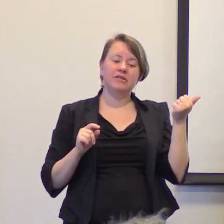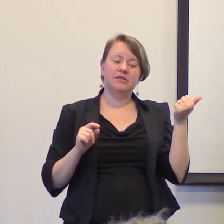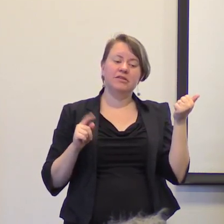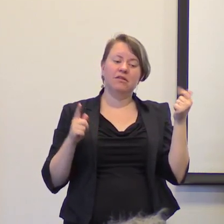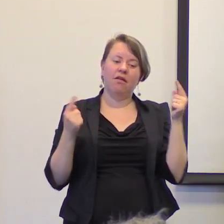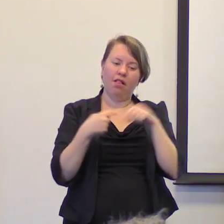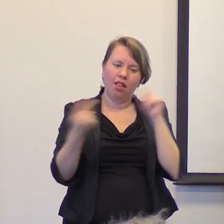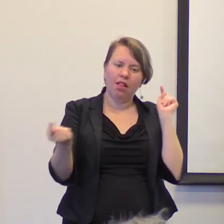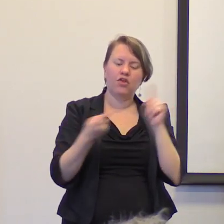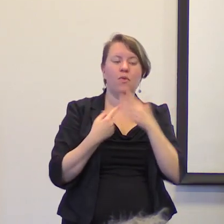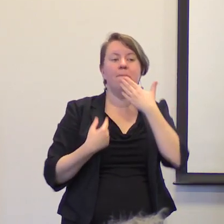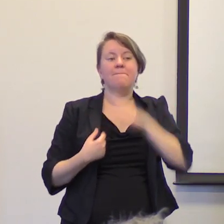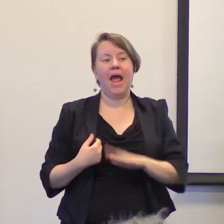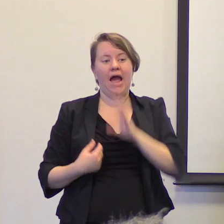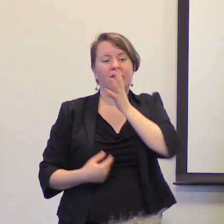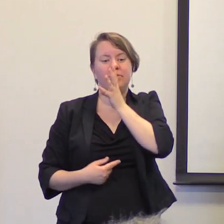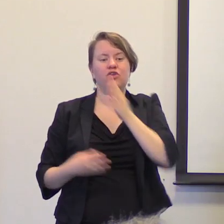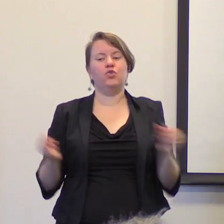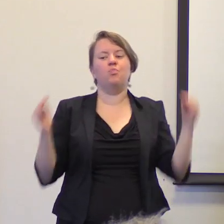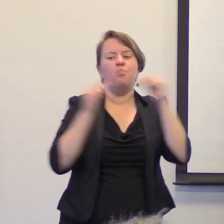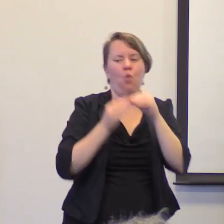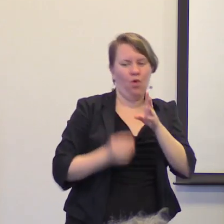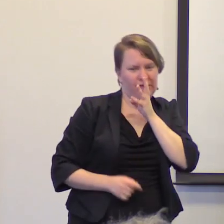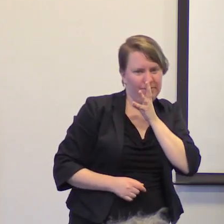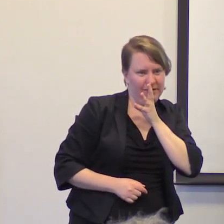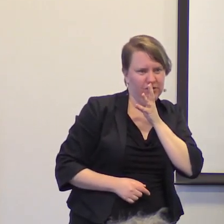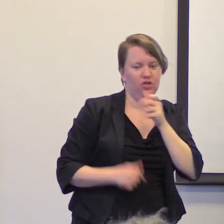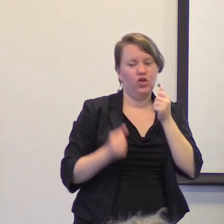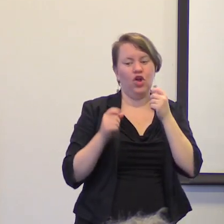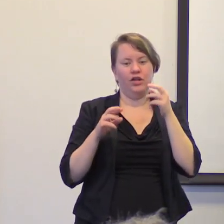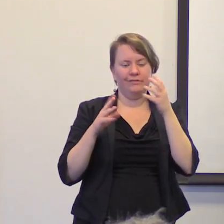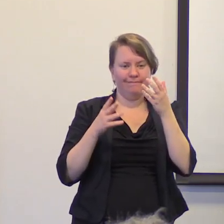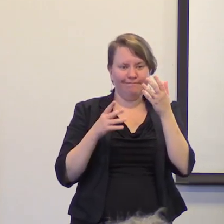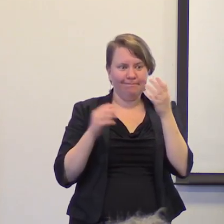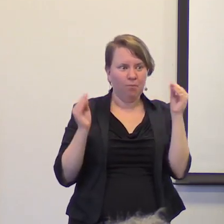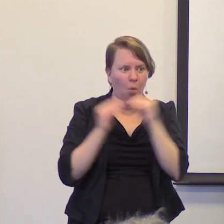If you get people to talk more, you hope that the truth will come out of any conversation